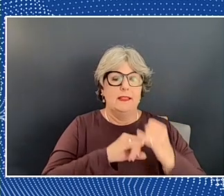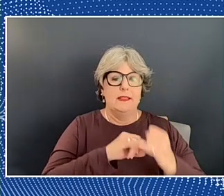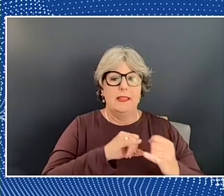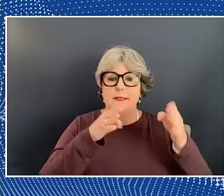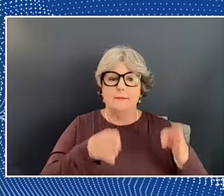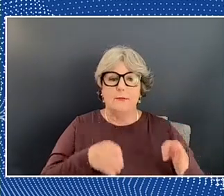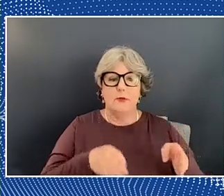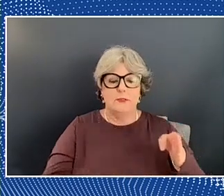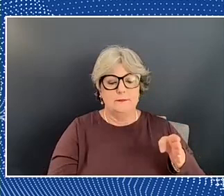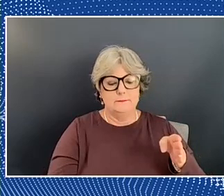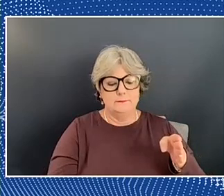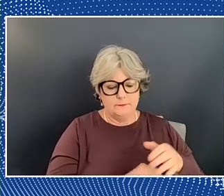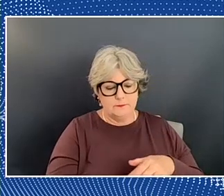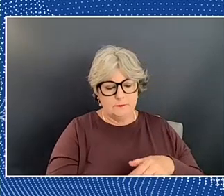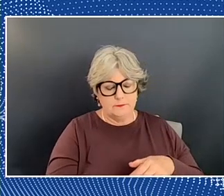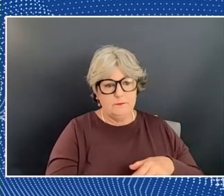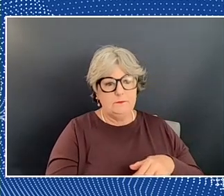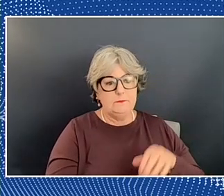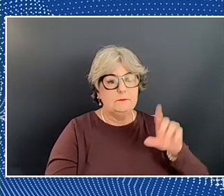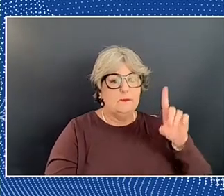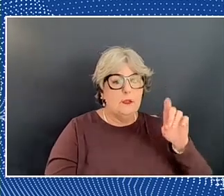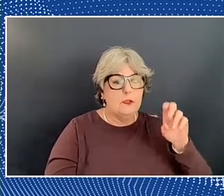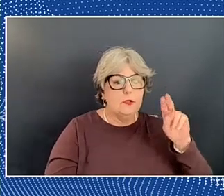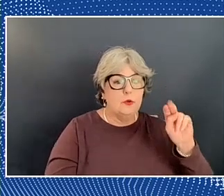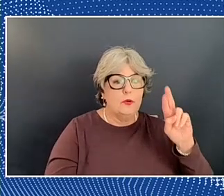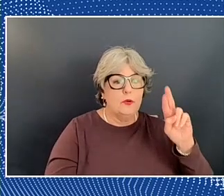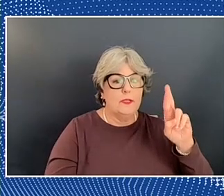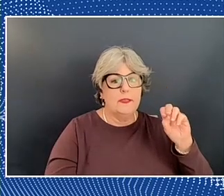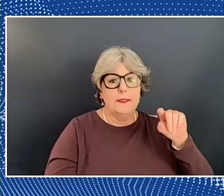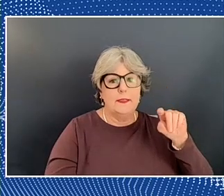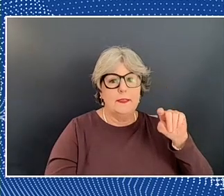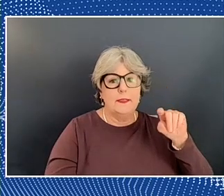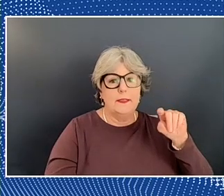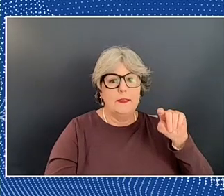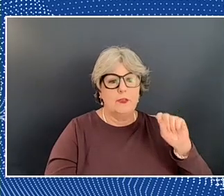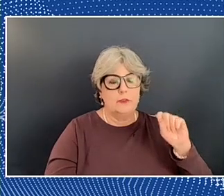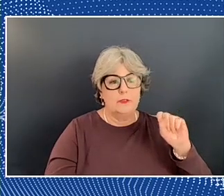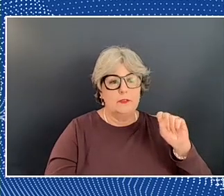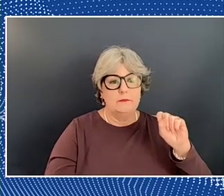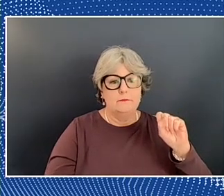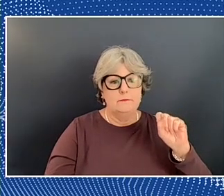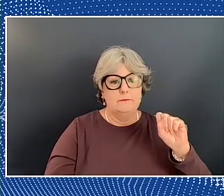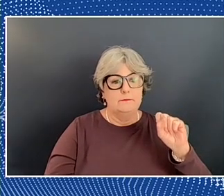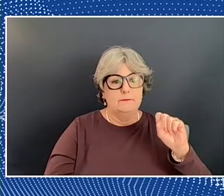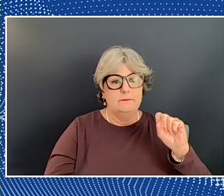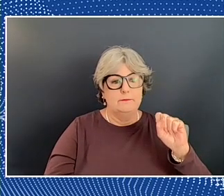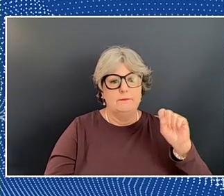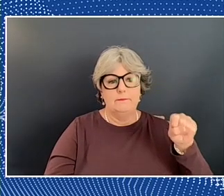I believe it's Dorien Rogers. Dorien, can you hear me? Yes, I can. How's everybody doing?